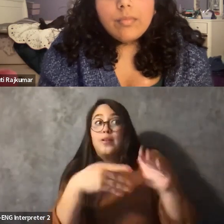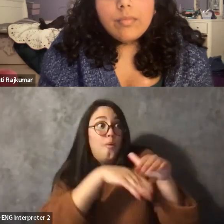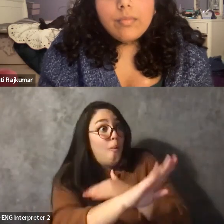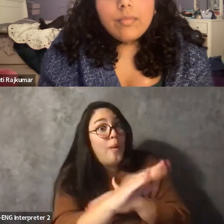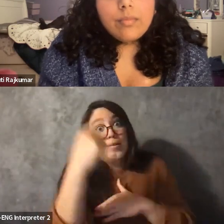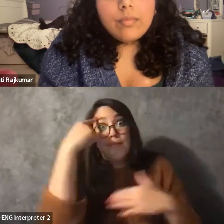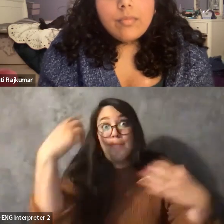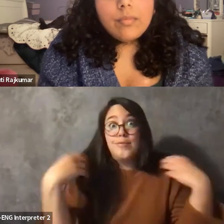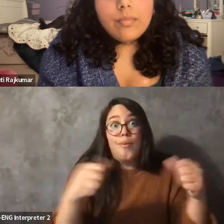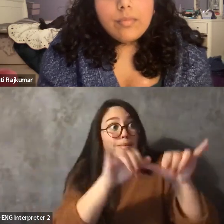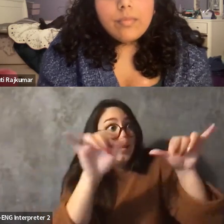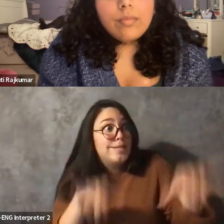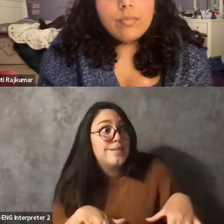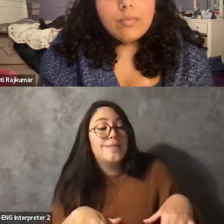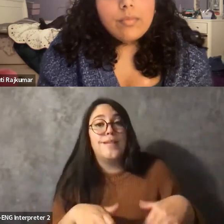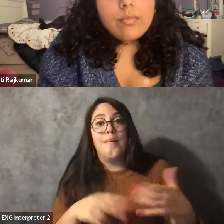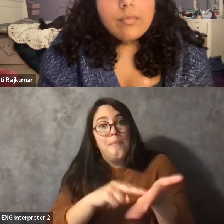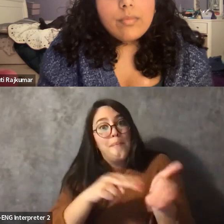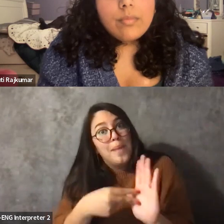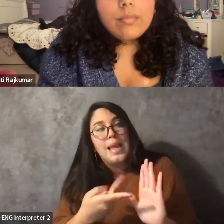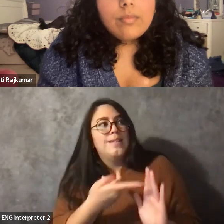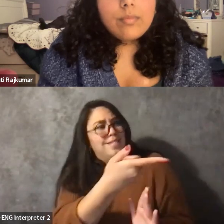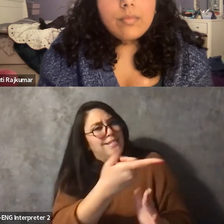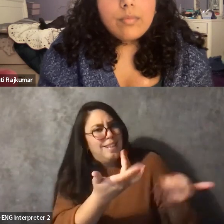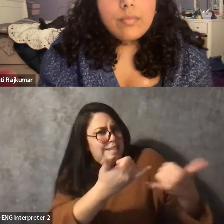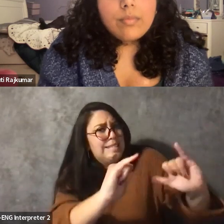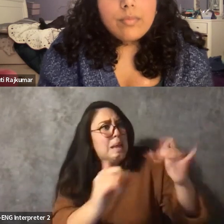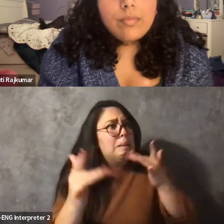that I'm able to like bridge a gap and like rework the system.